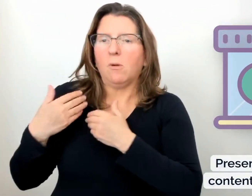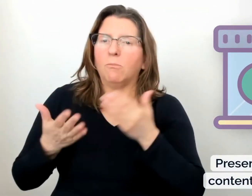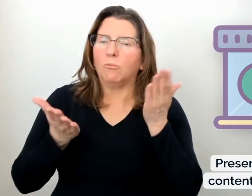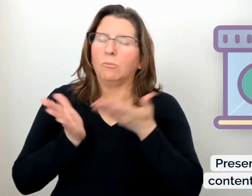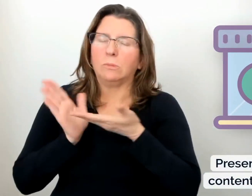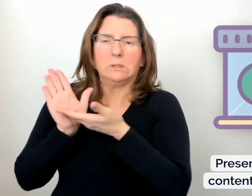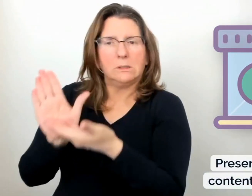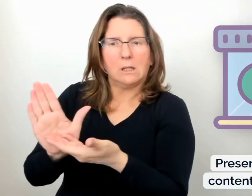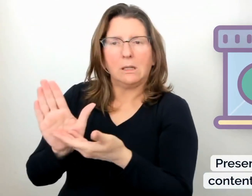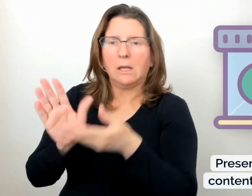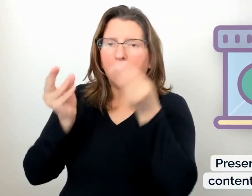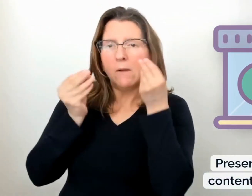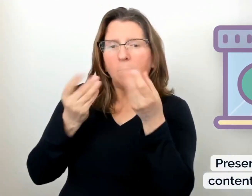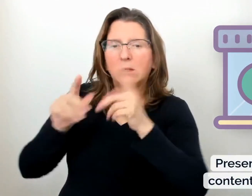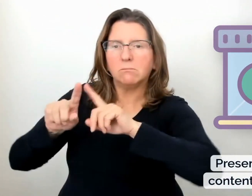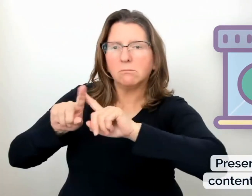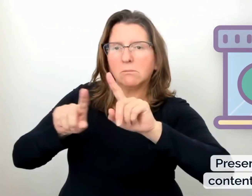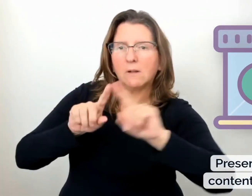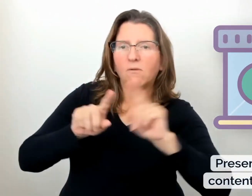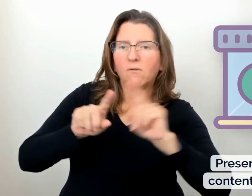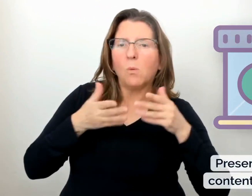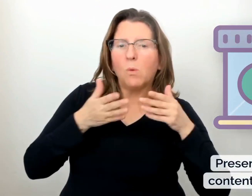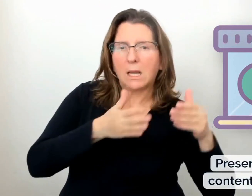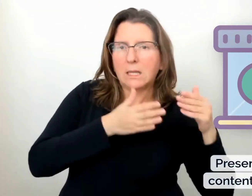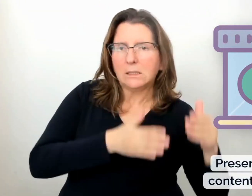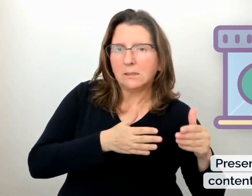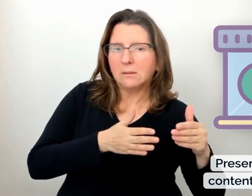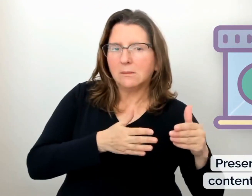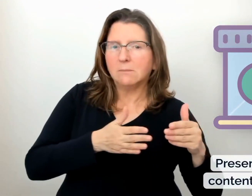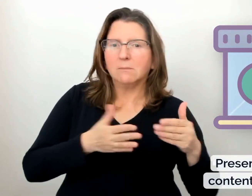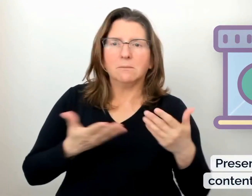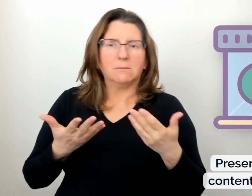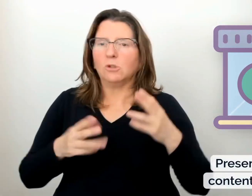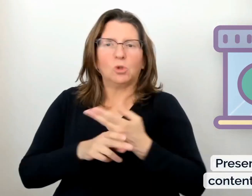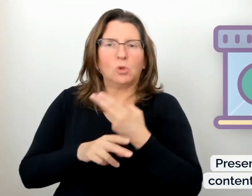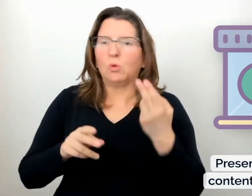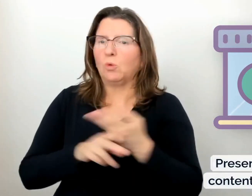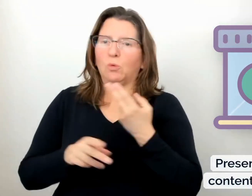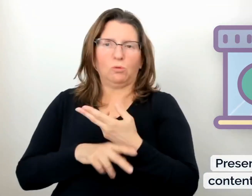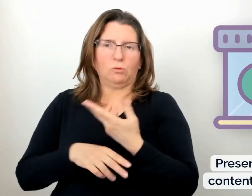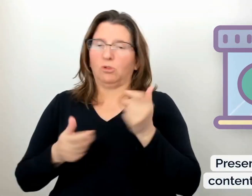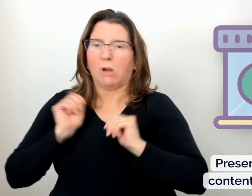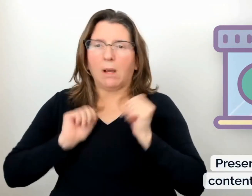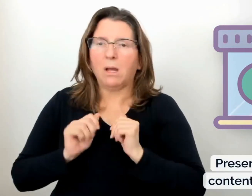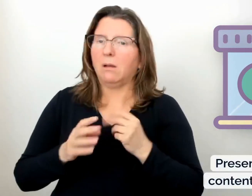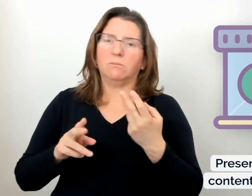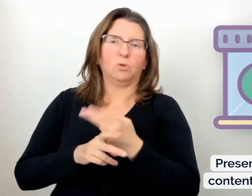The teacher is responsible for presenting the information and content in multiple ways.